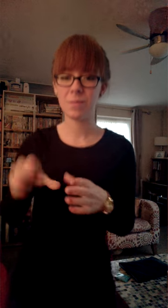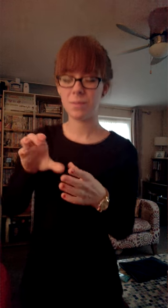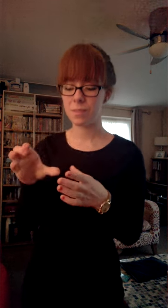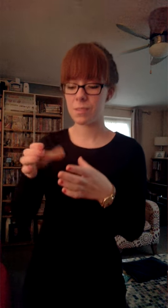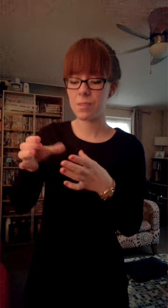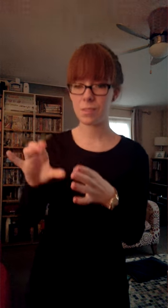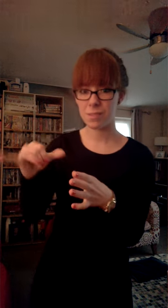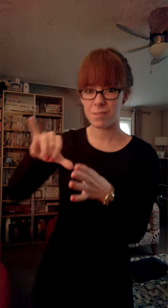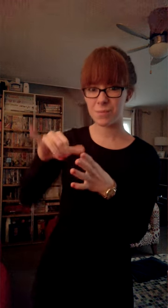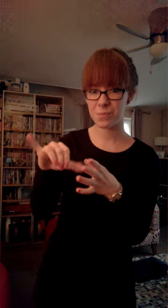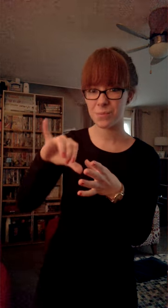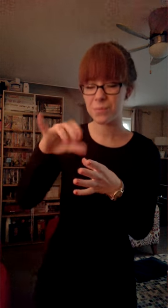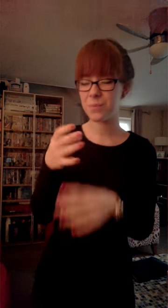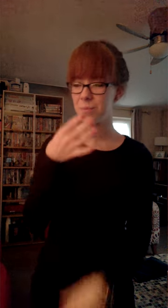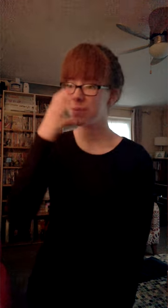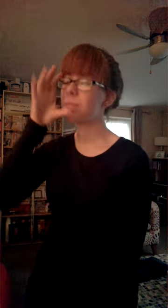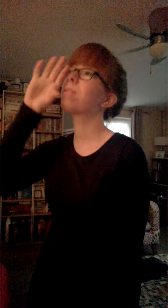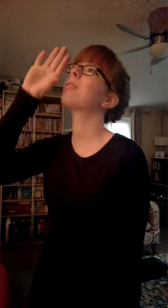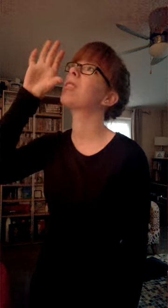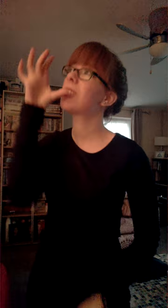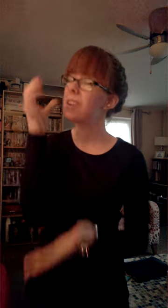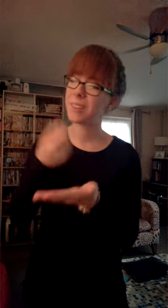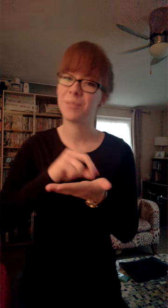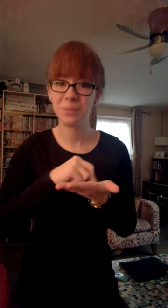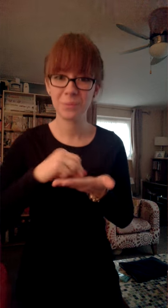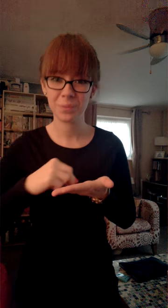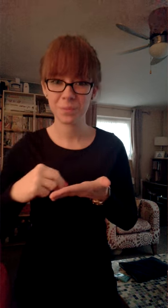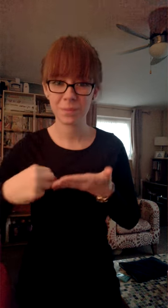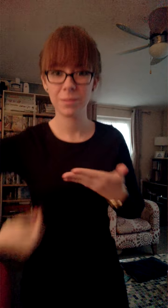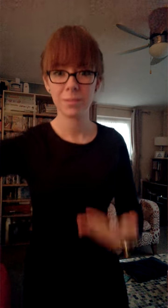Fill my cup put some liquor in it Take a sip, sign a check